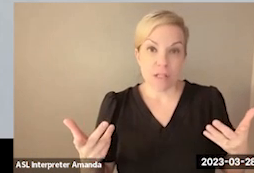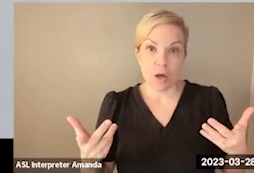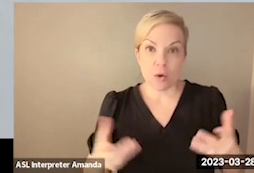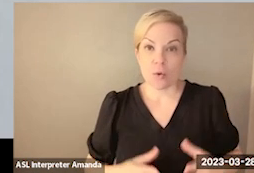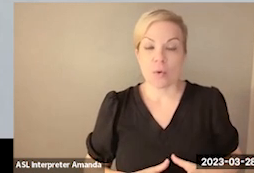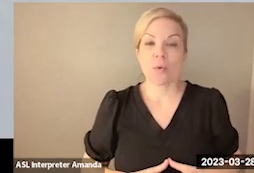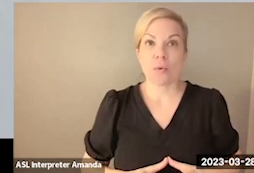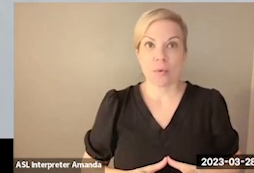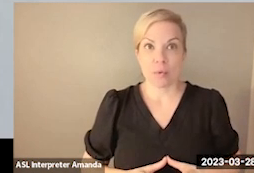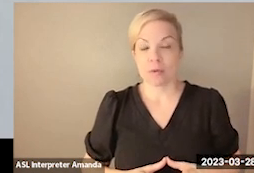Debbie Stine, Science & Technology Policy Academy: I'm: You know.